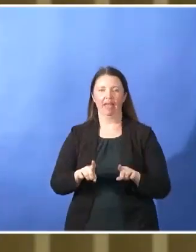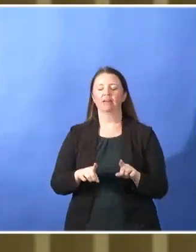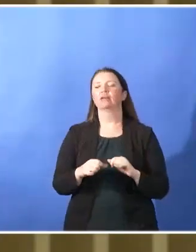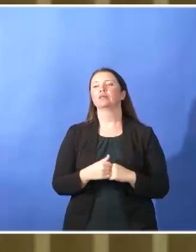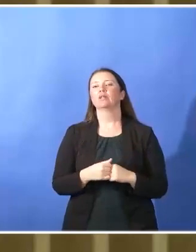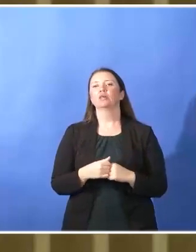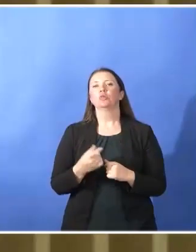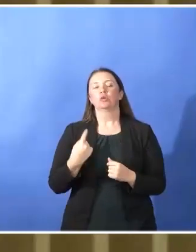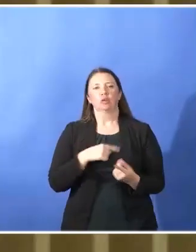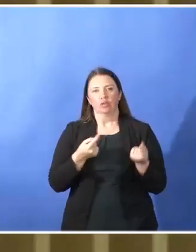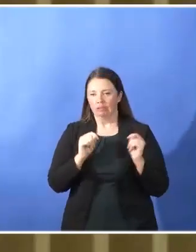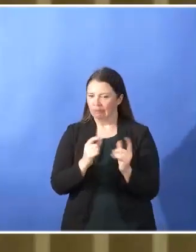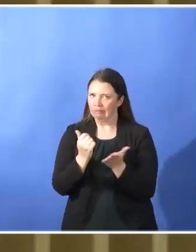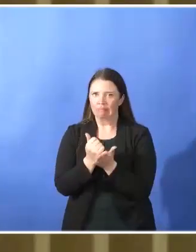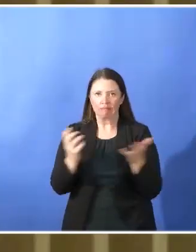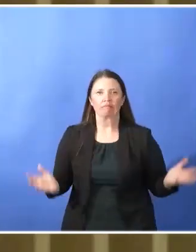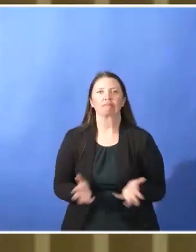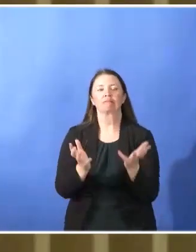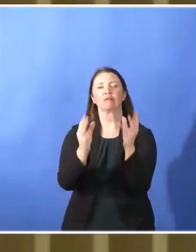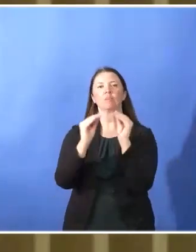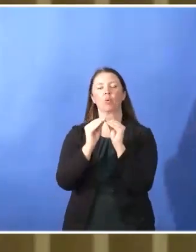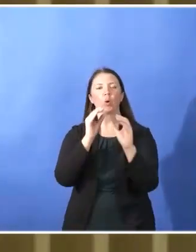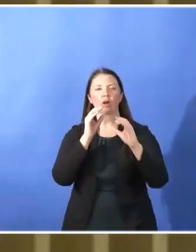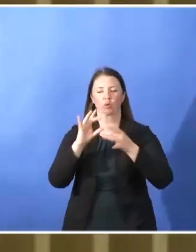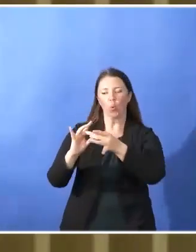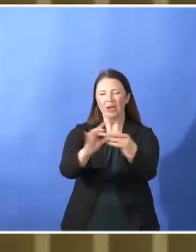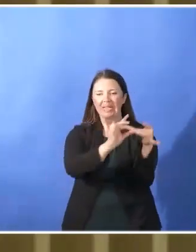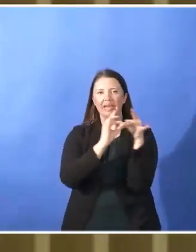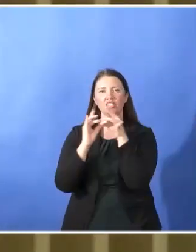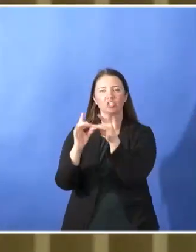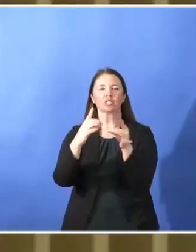AND RESTORATION EFFORTS. ANOTHER ISSUE TENDS TO BE POWER